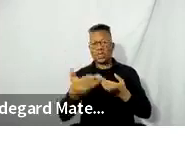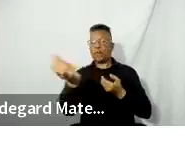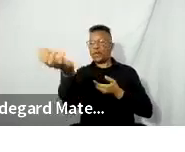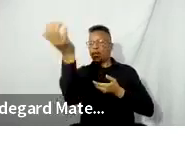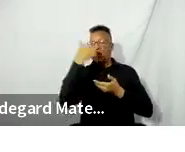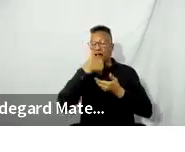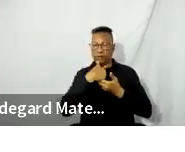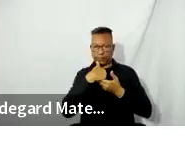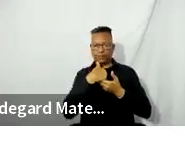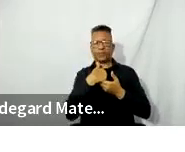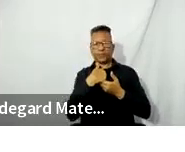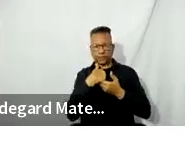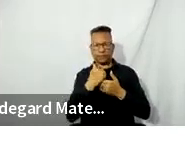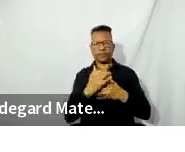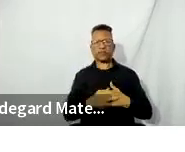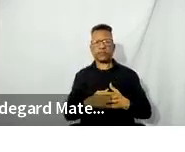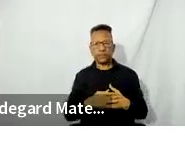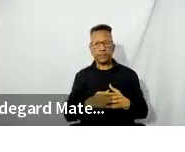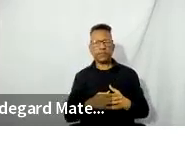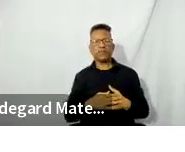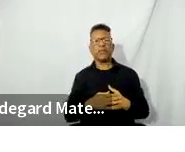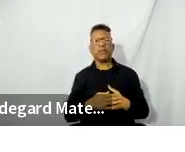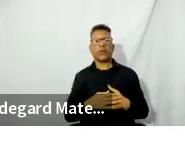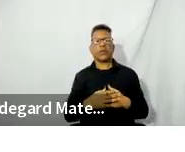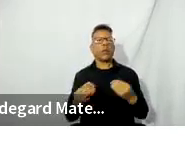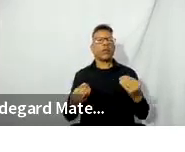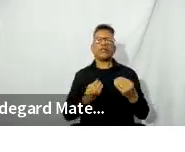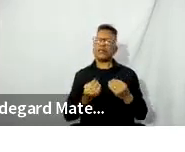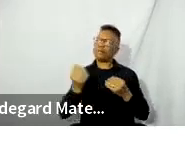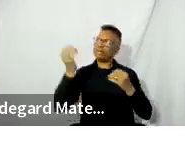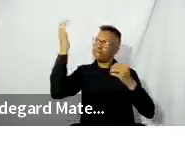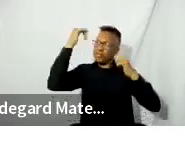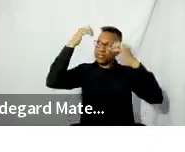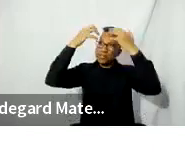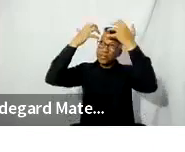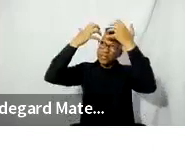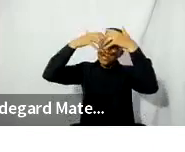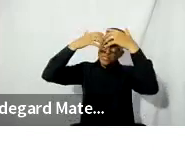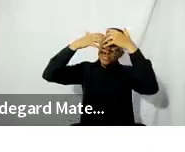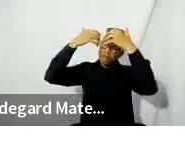internally through in a a speech, speech, so So you know on,